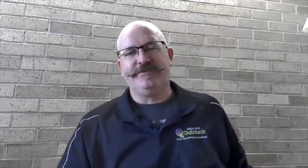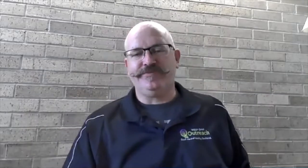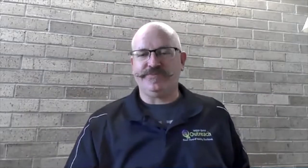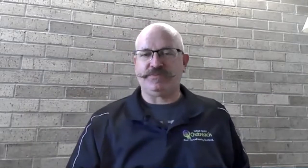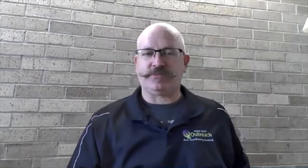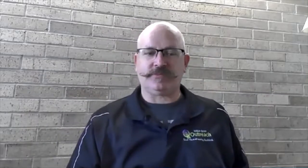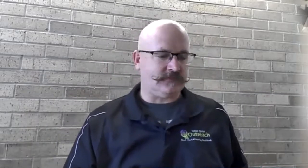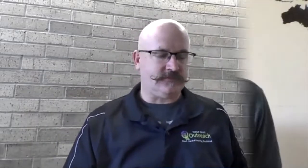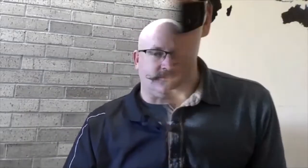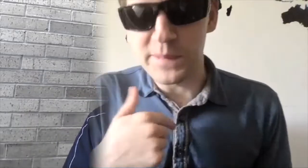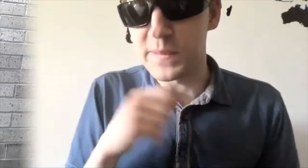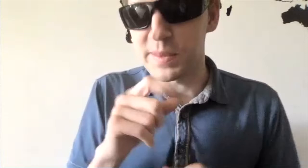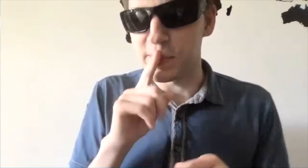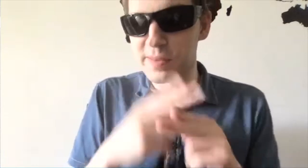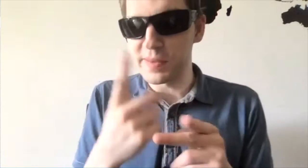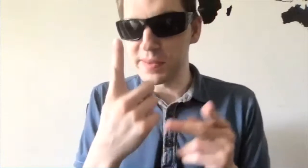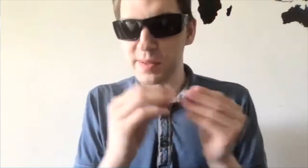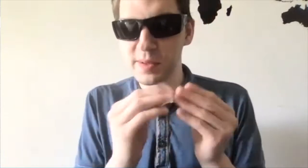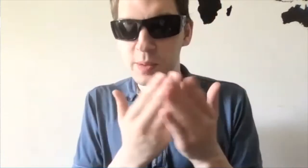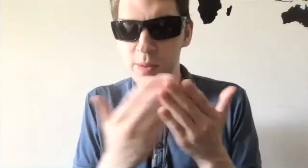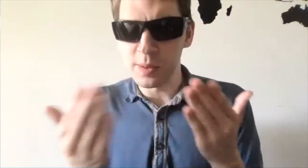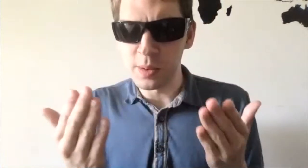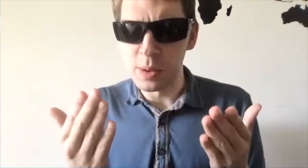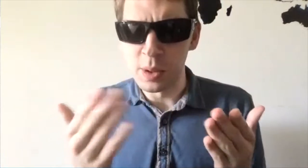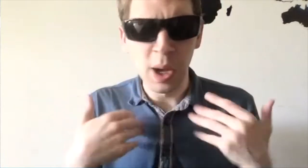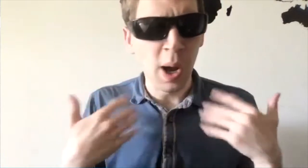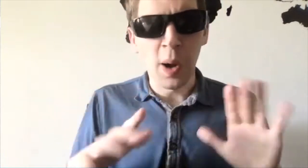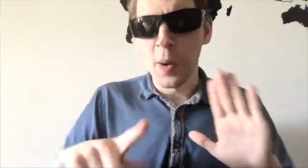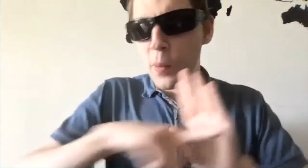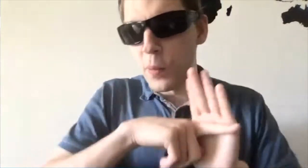(Scott) Right! Right.